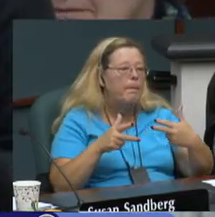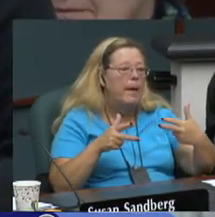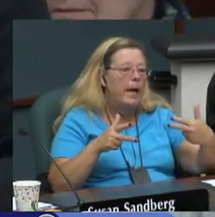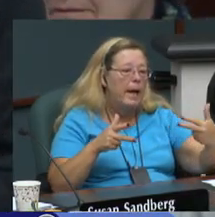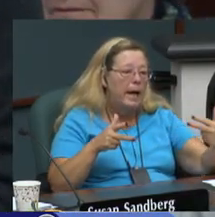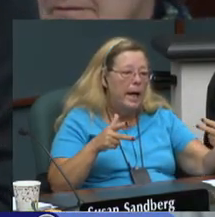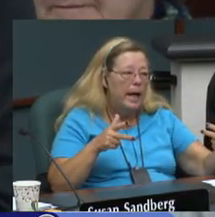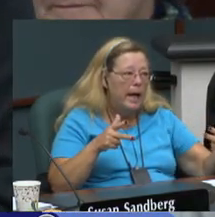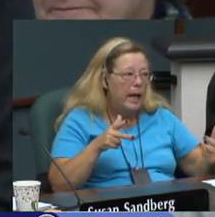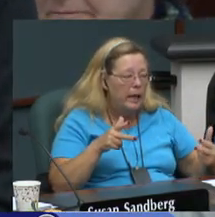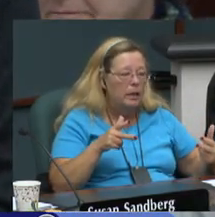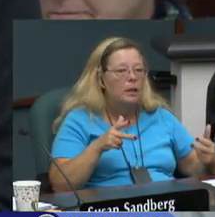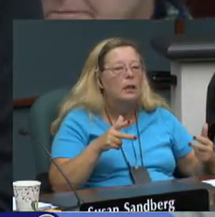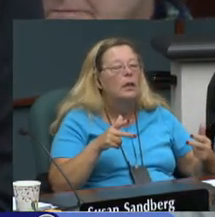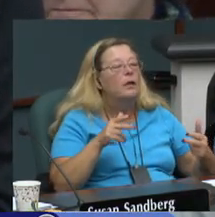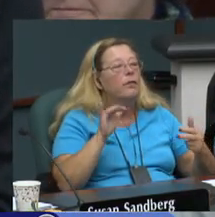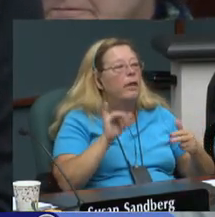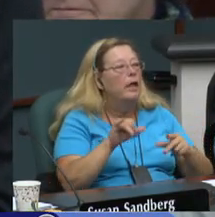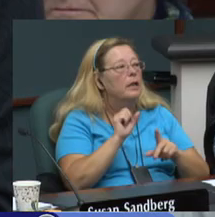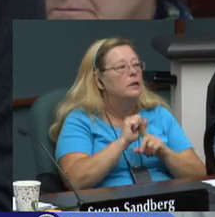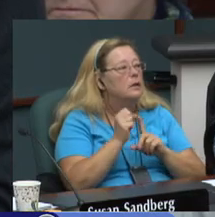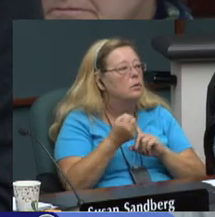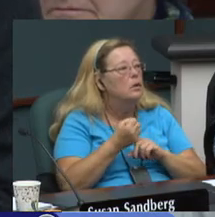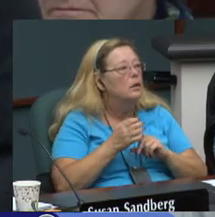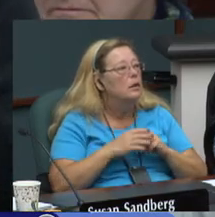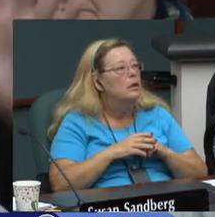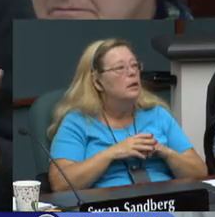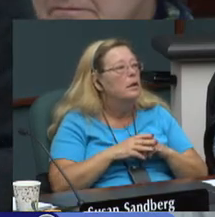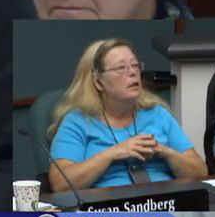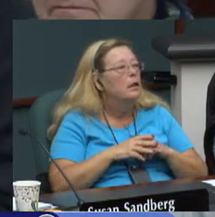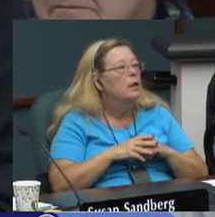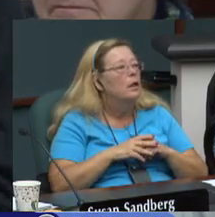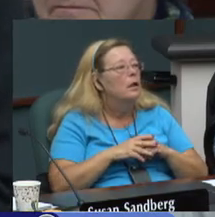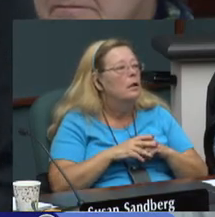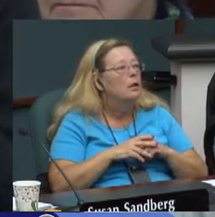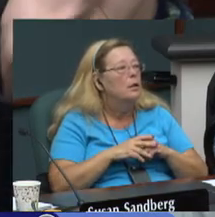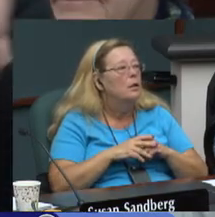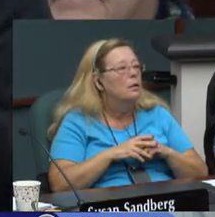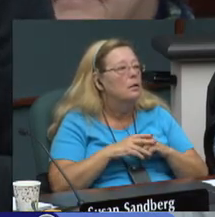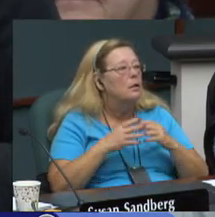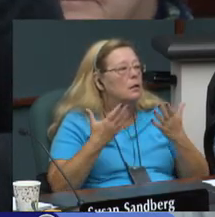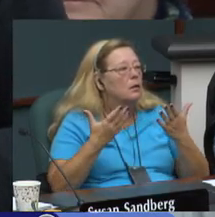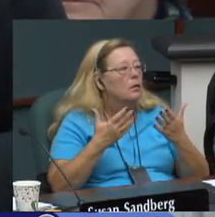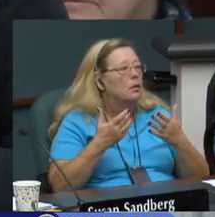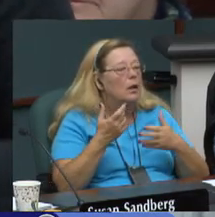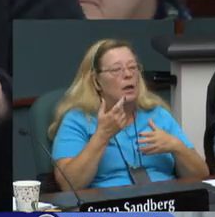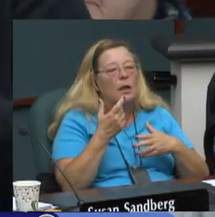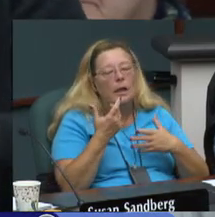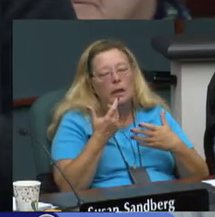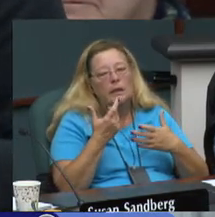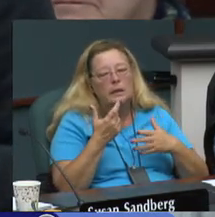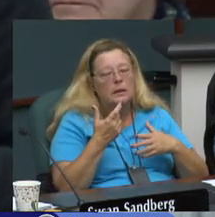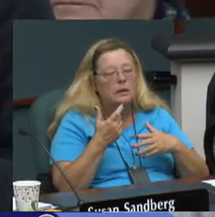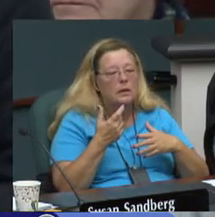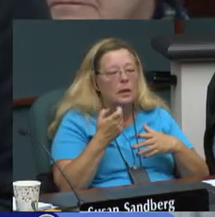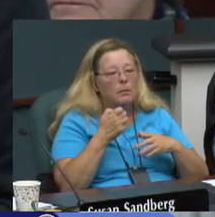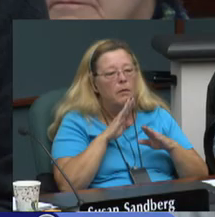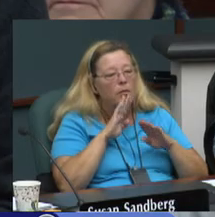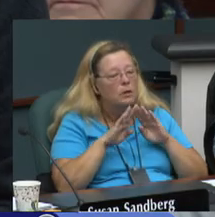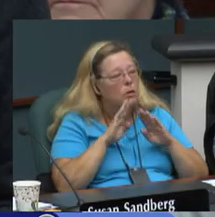situation that was you know a little annoying with the school bus but if it